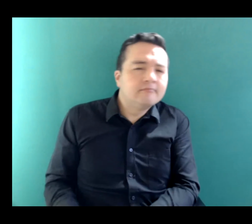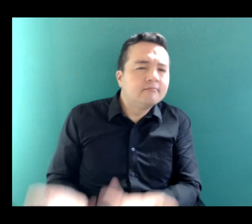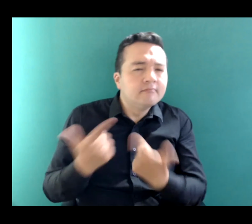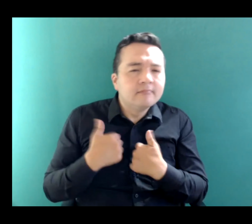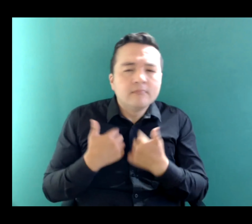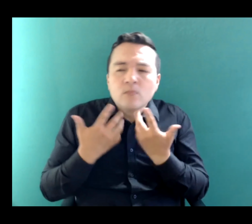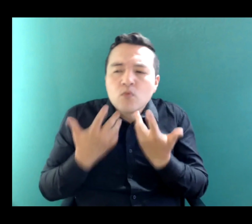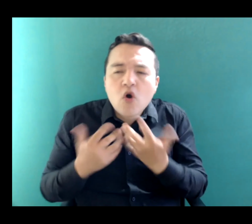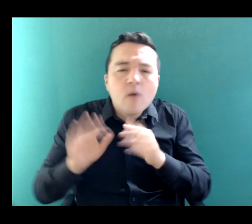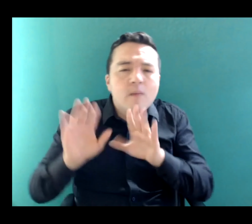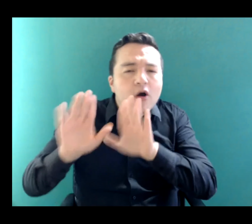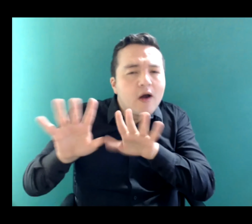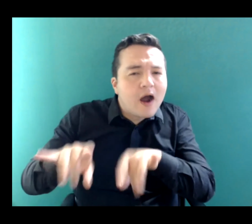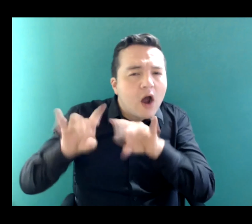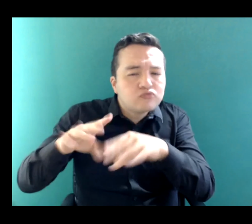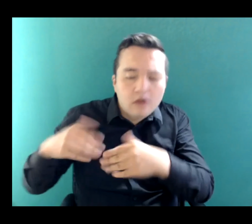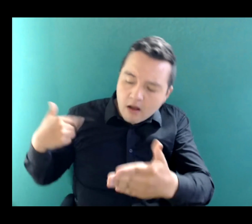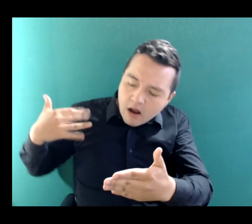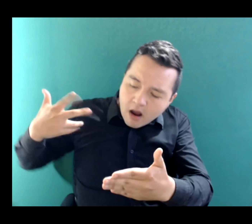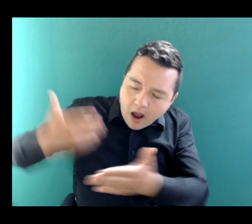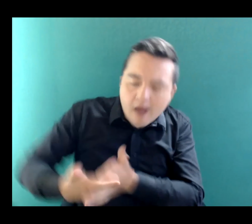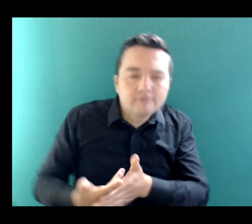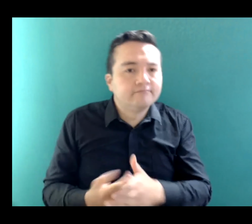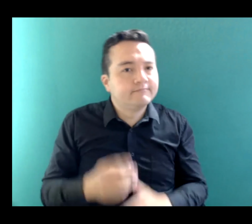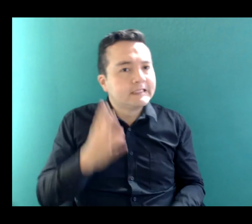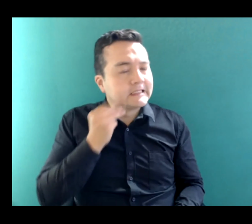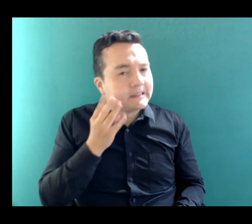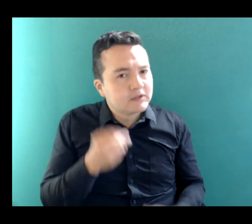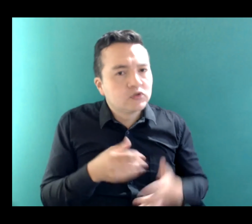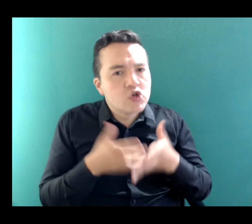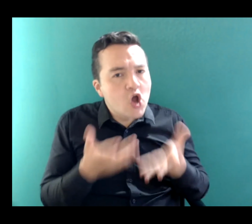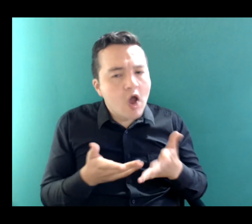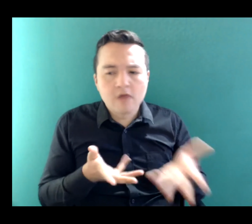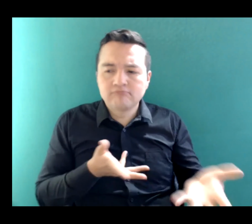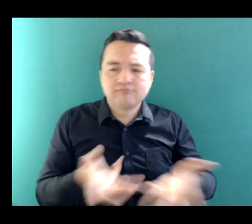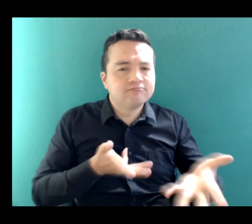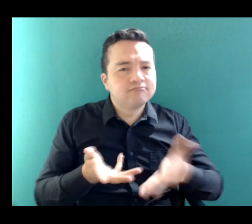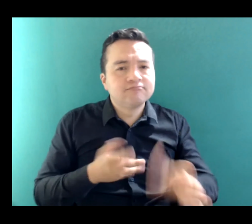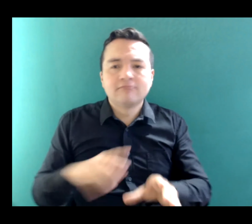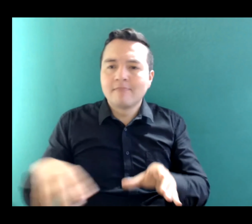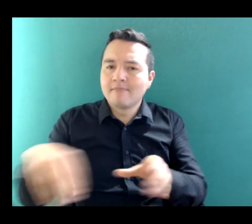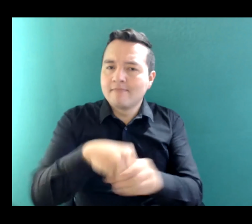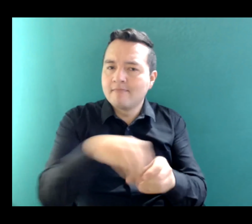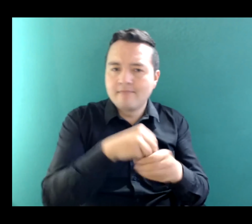I would like now to turn to Mr. Trevor Carroll. The vice president of the Australian - - .